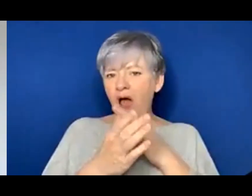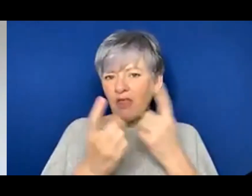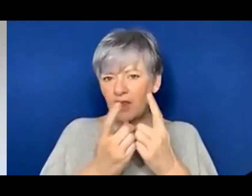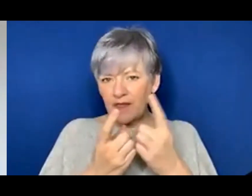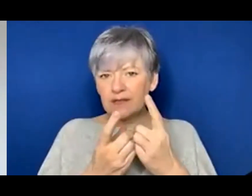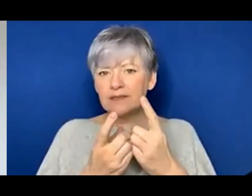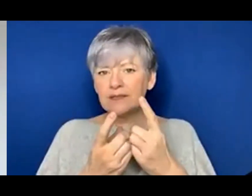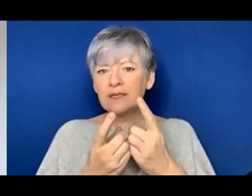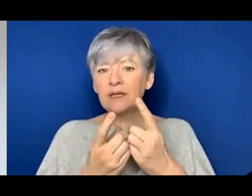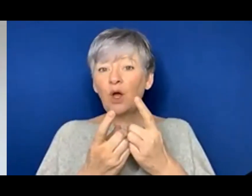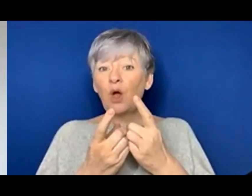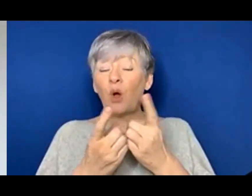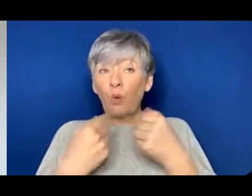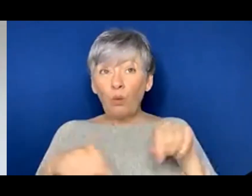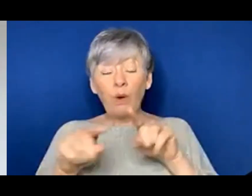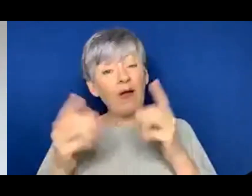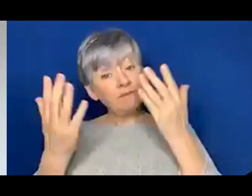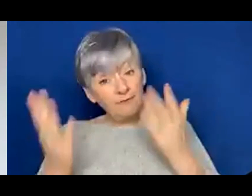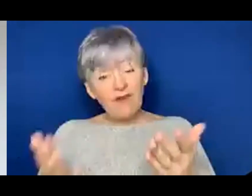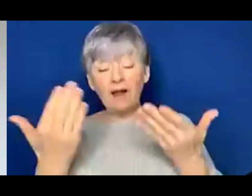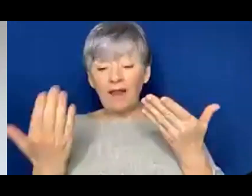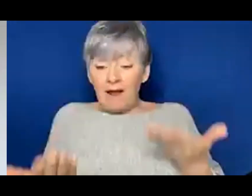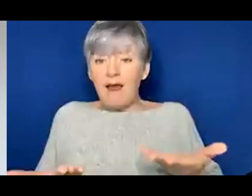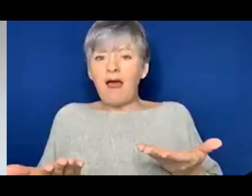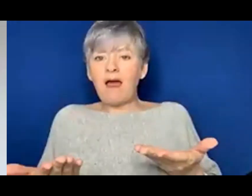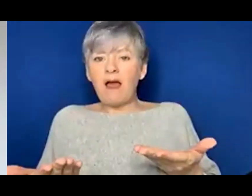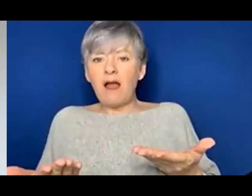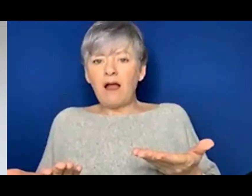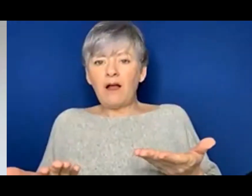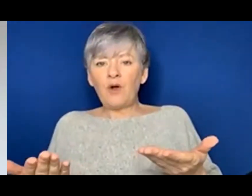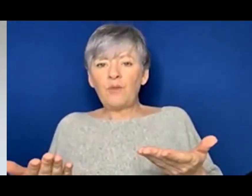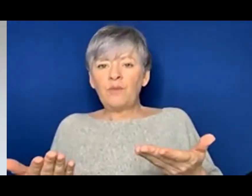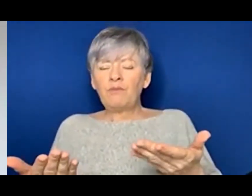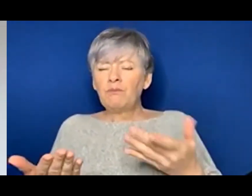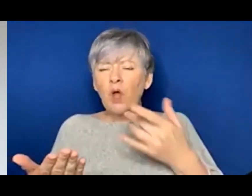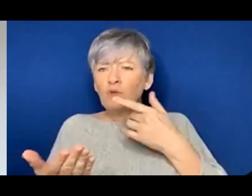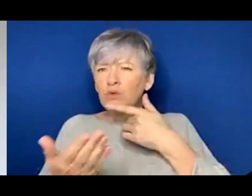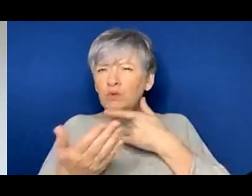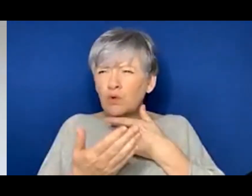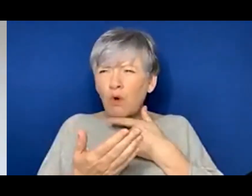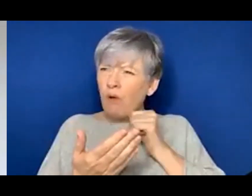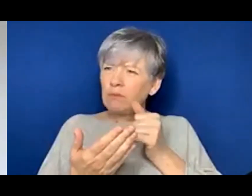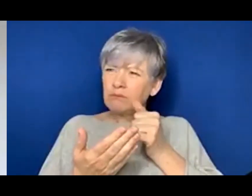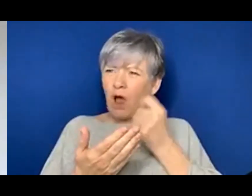We are finally here. It's not to be misunderstood as a trend out of nowhere, but